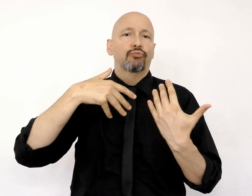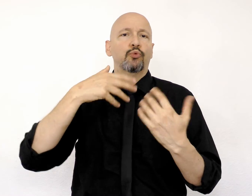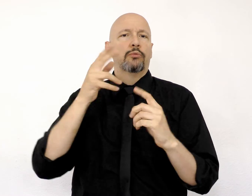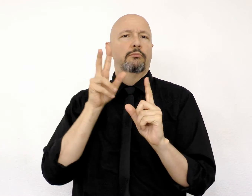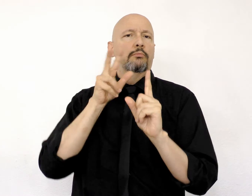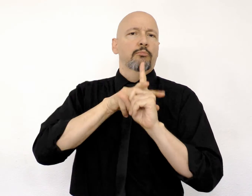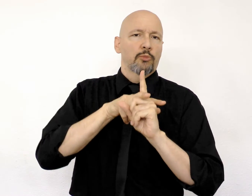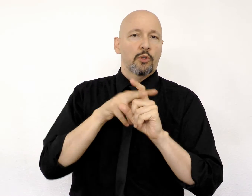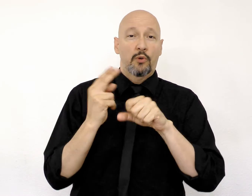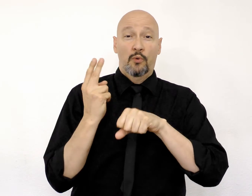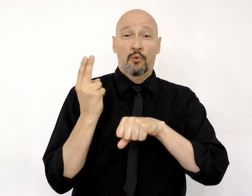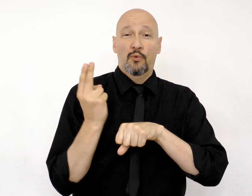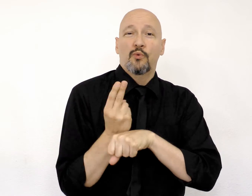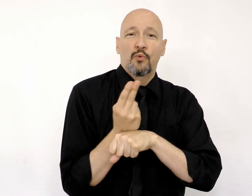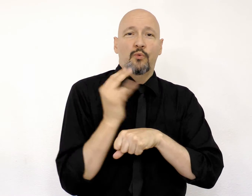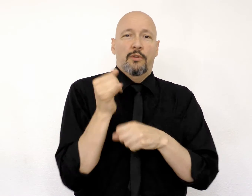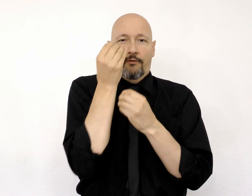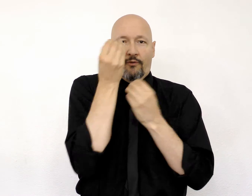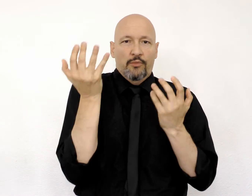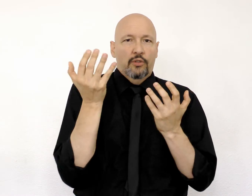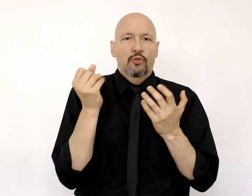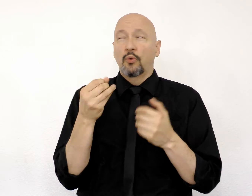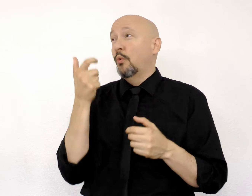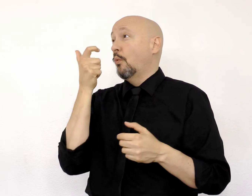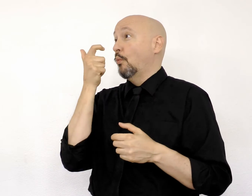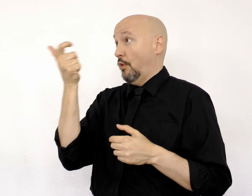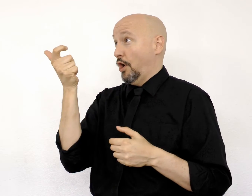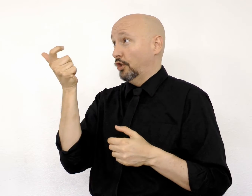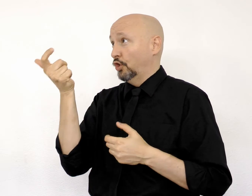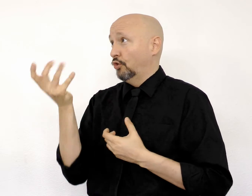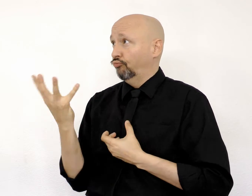apply, and use the information. They they watch it online, internalize it,